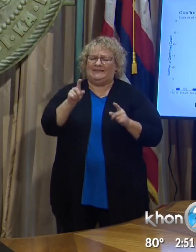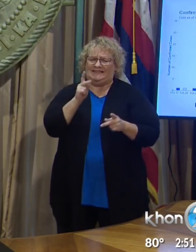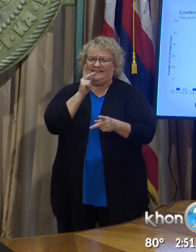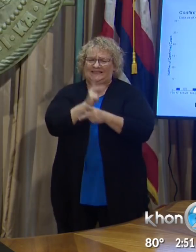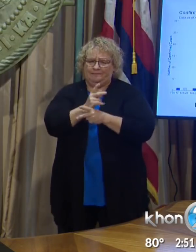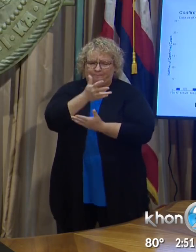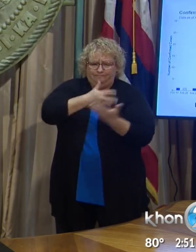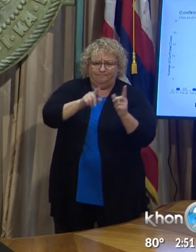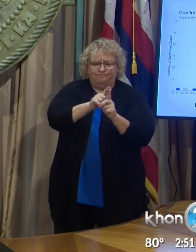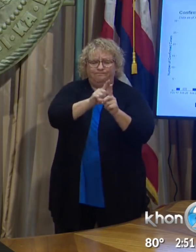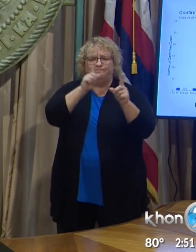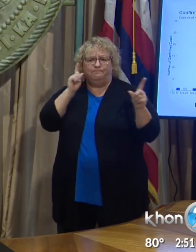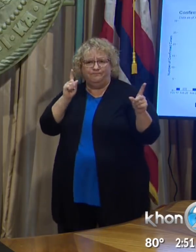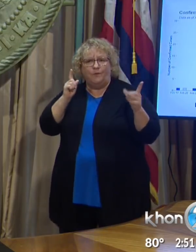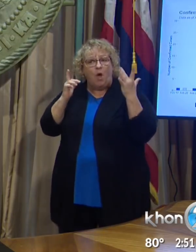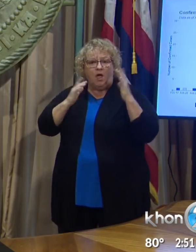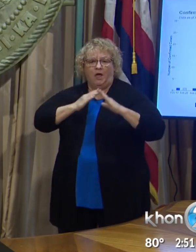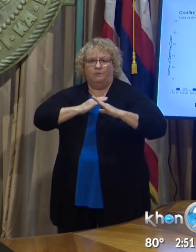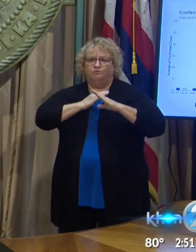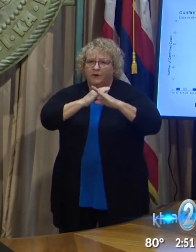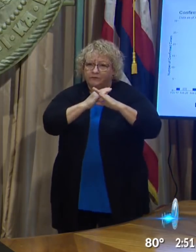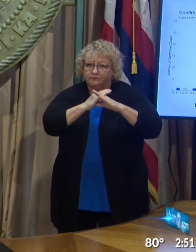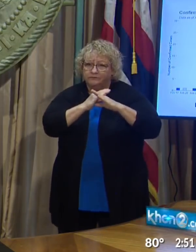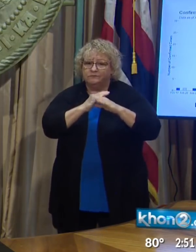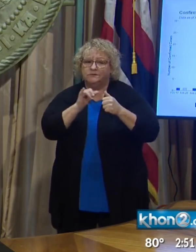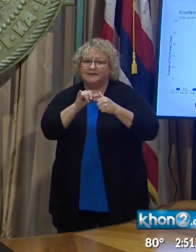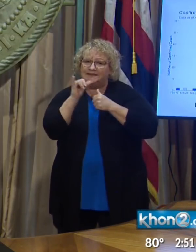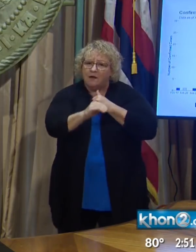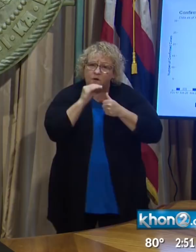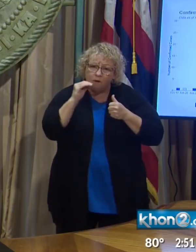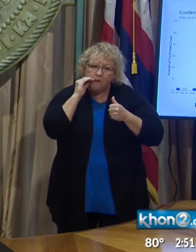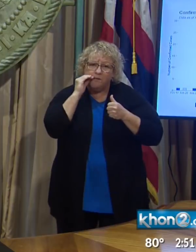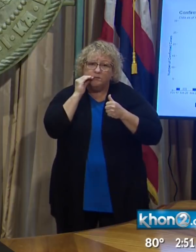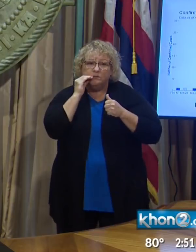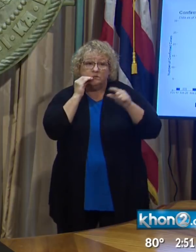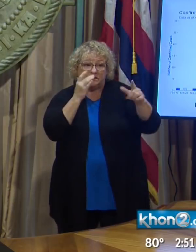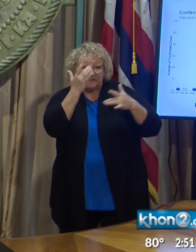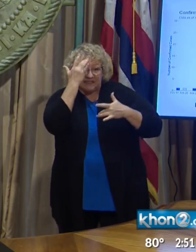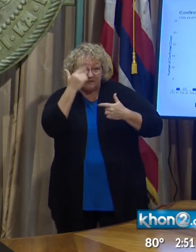WHO WERE SICK STAY HOME -- WHO ARE SICK STAY HOME. PRACTICE SOCIAL DISTANCING AND